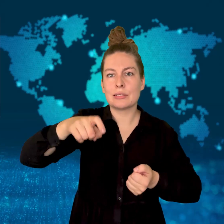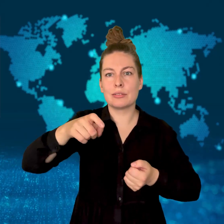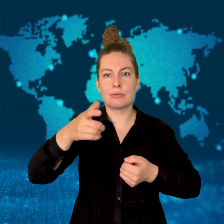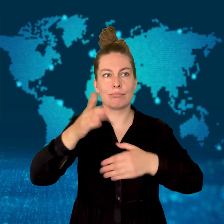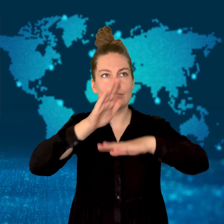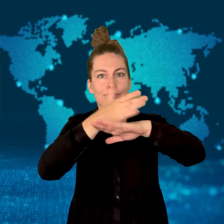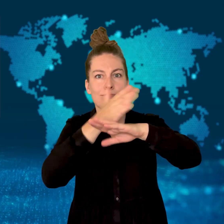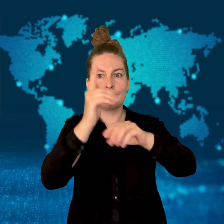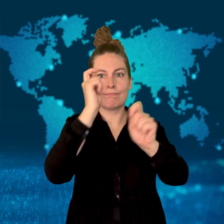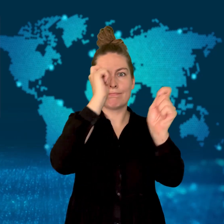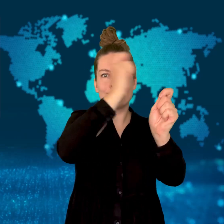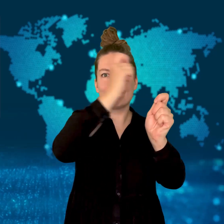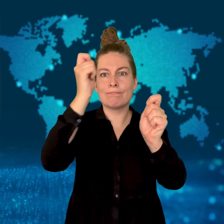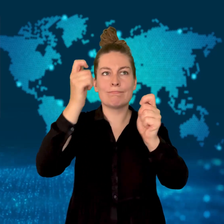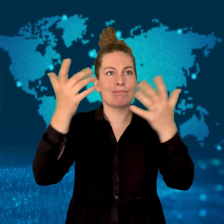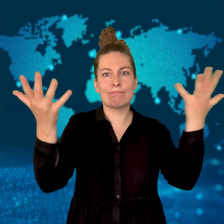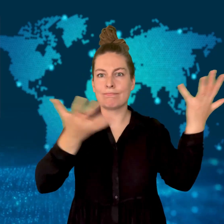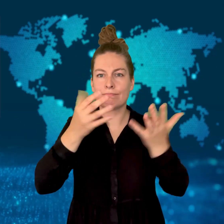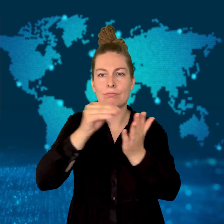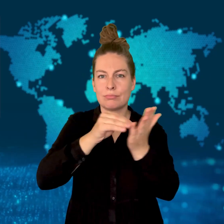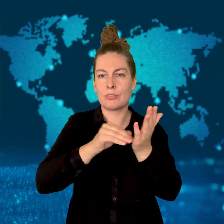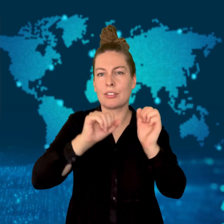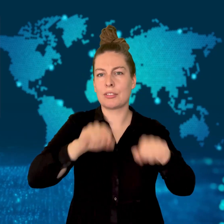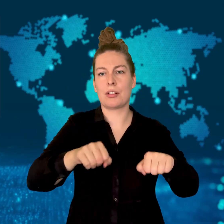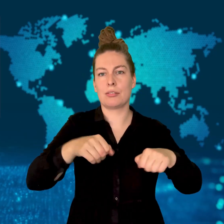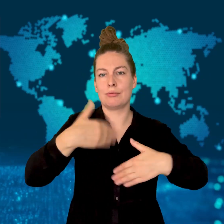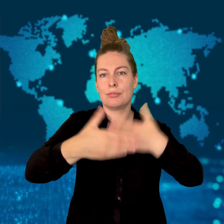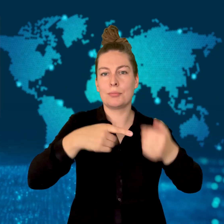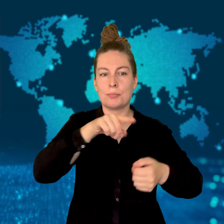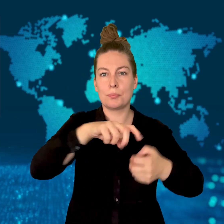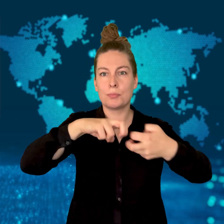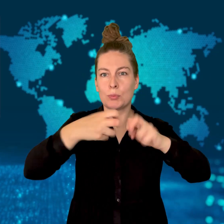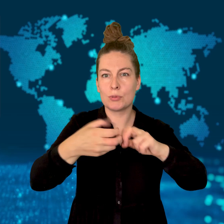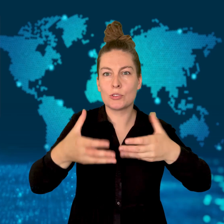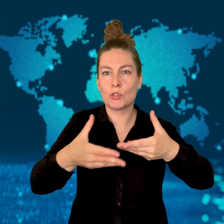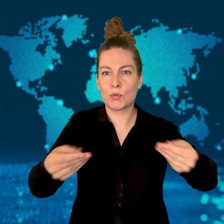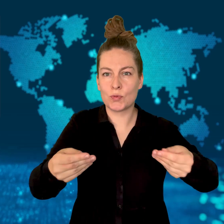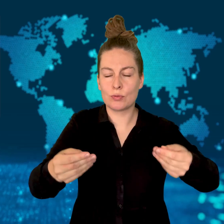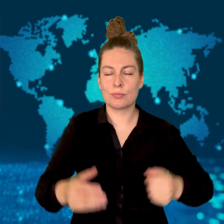and their structures.